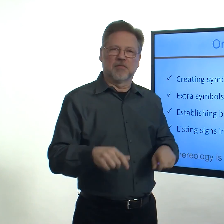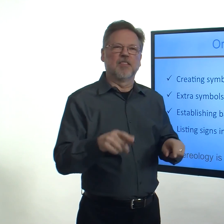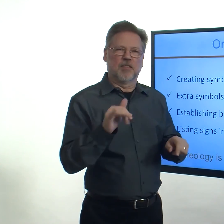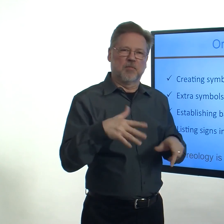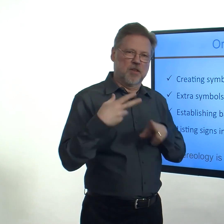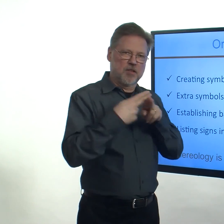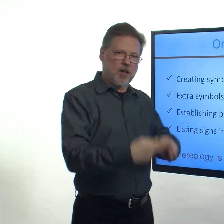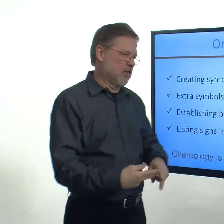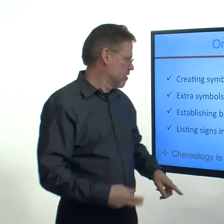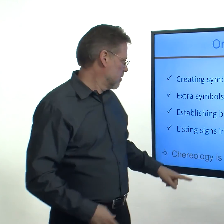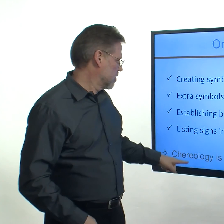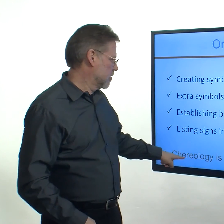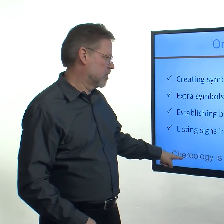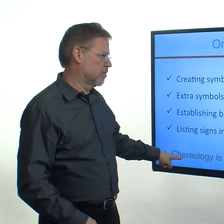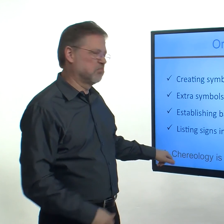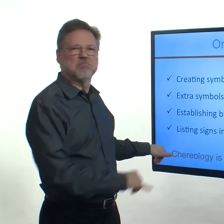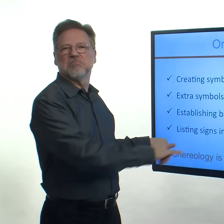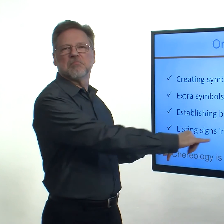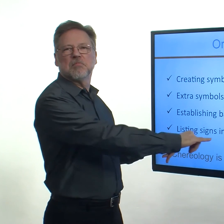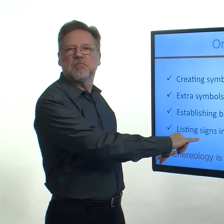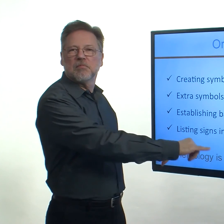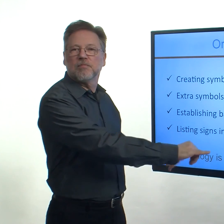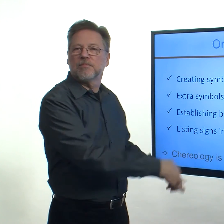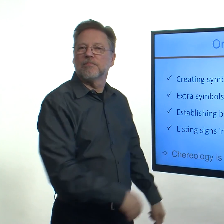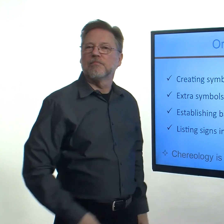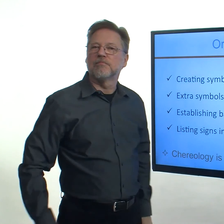was now called “Chereology,” a new field equivalent to Phonology.